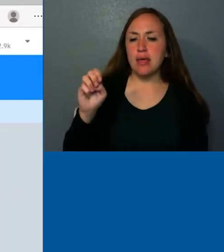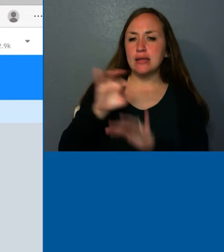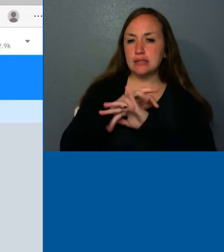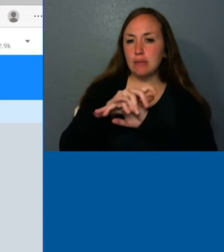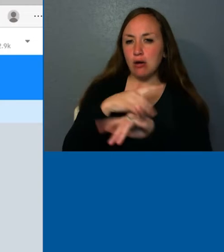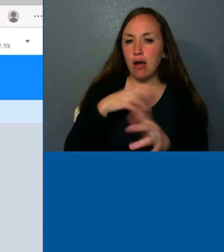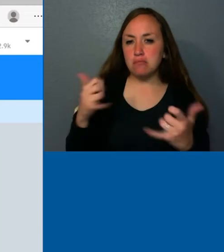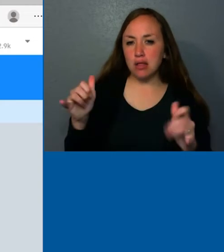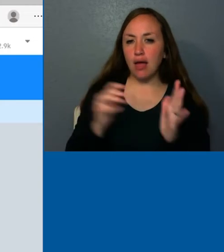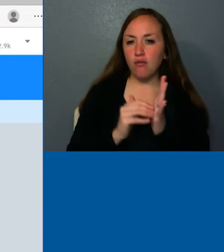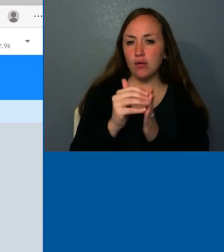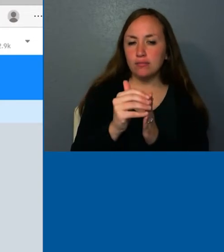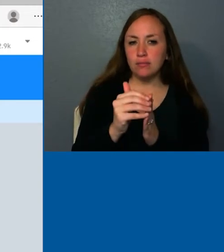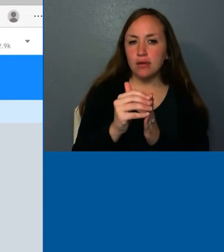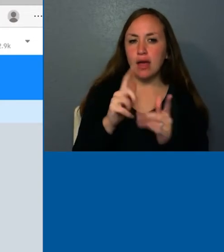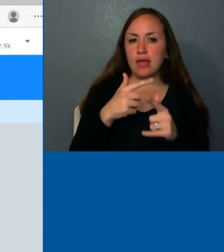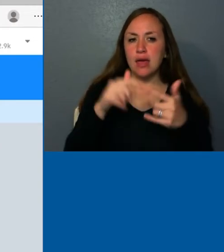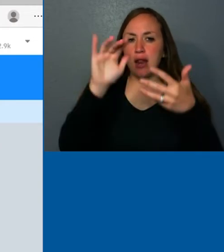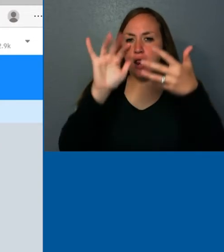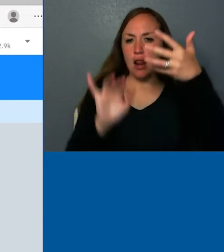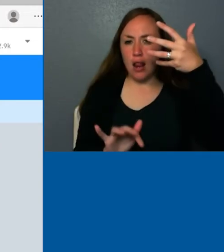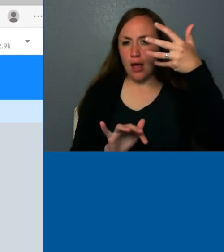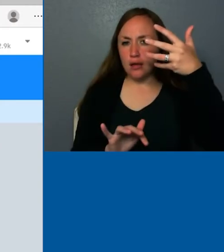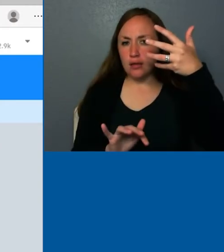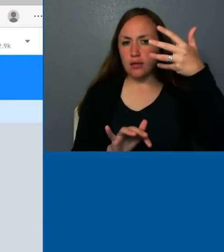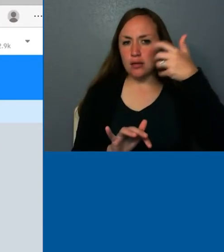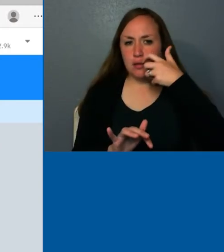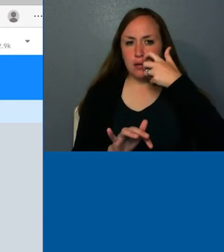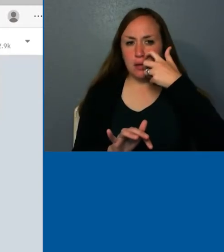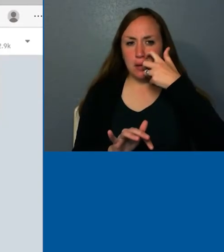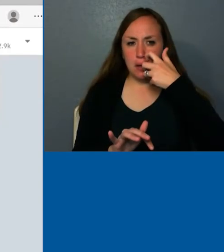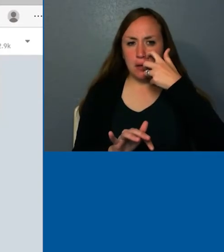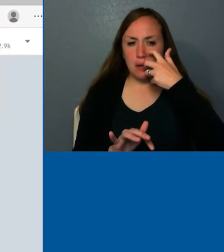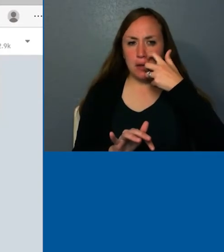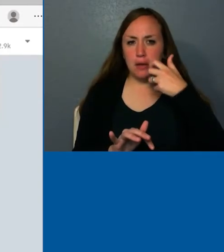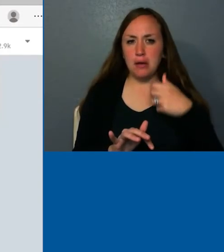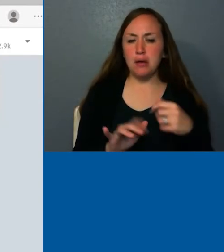[Sam] I can then go straight down to the buttons at the bottom to award it, et cetera. [Reader] But, but, but, night, sort by. [Sam] But another interesting thing